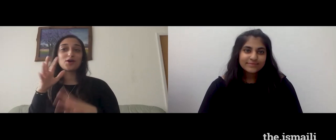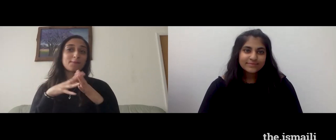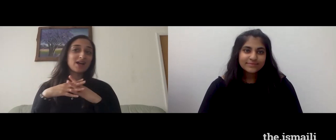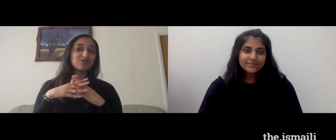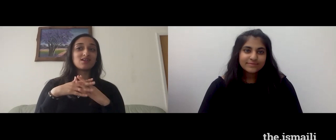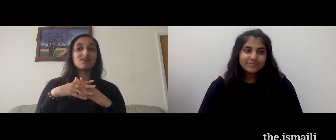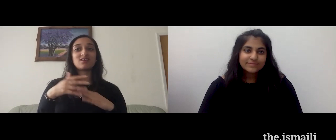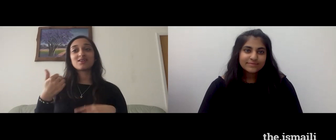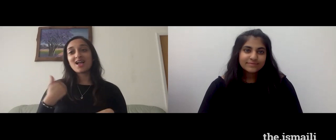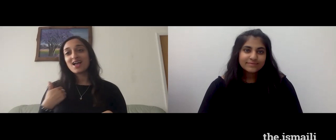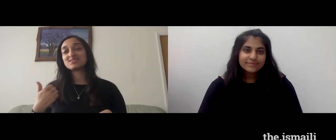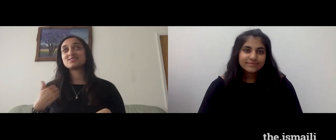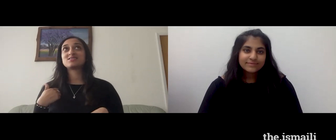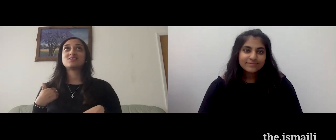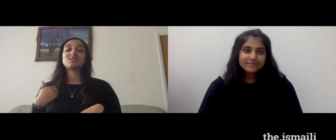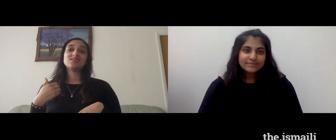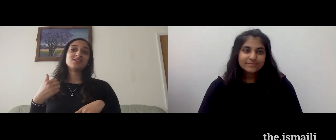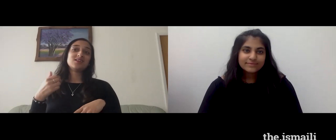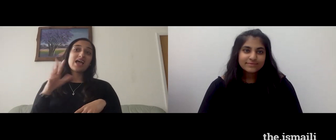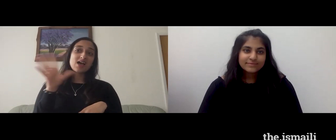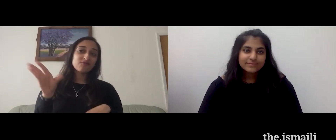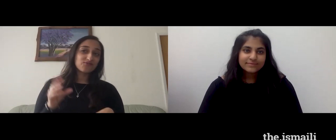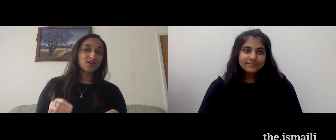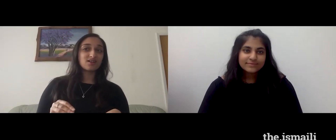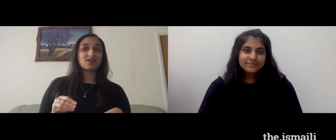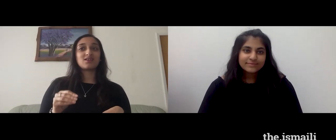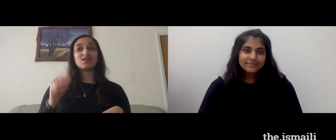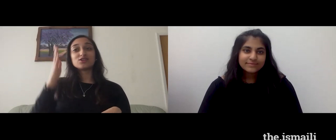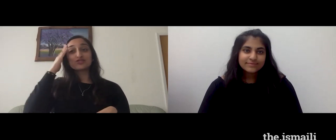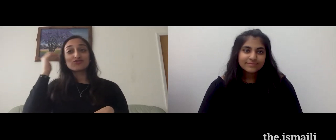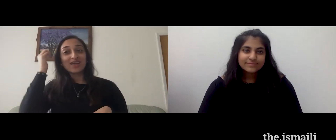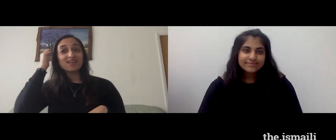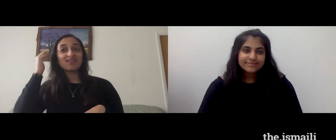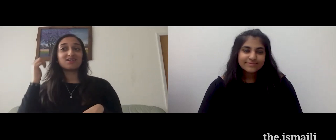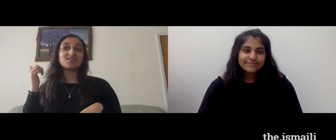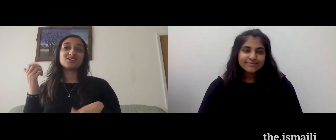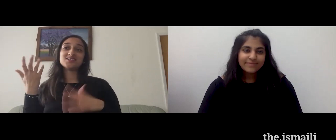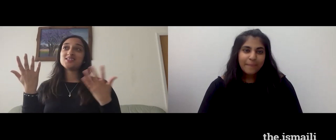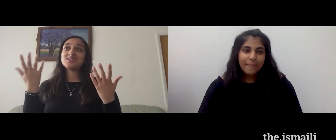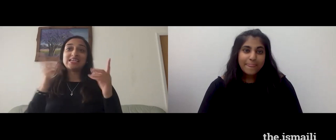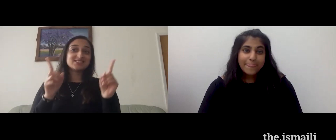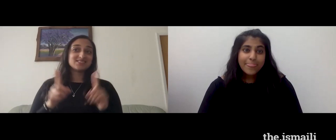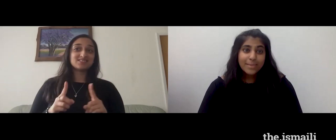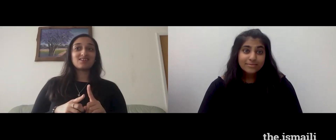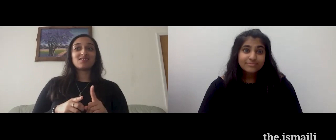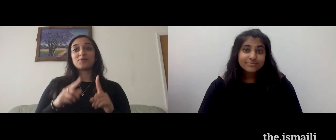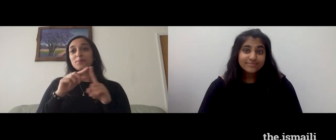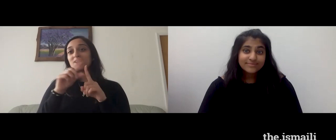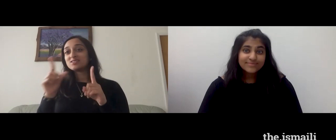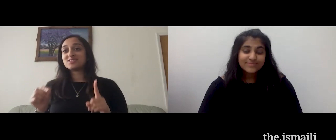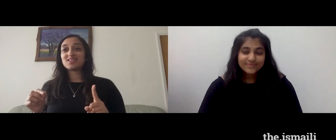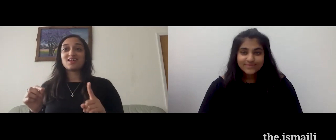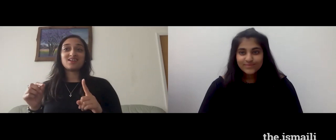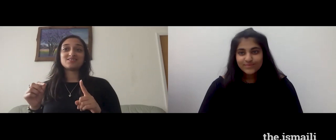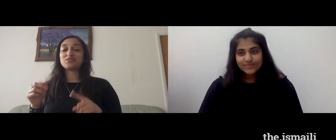America, Canada, Africa, Australia, India, Pakistan